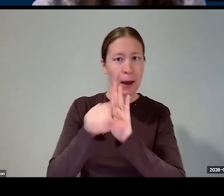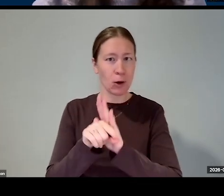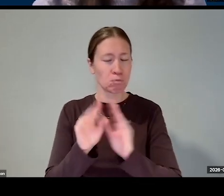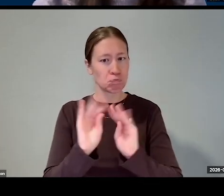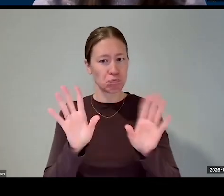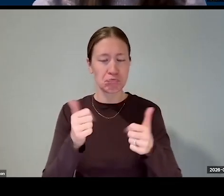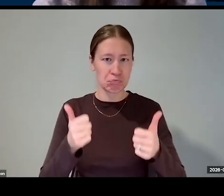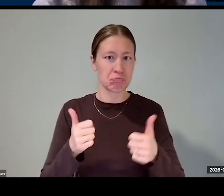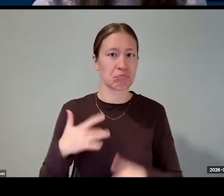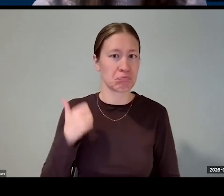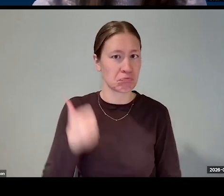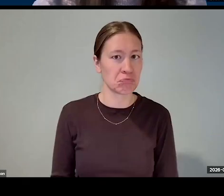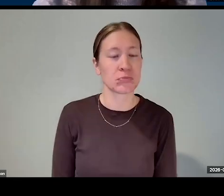but I'm gonna check one of the other slides.